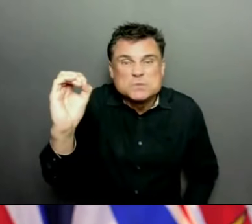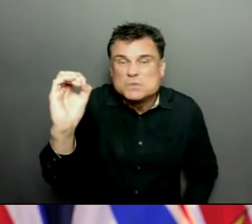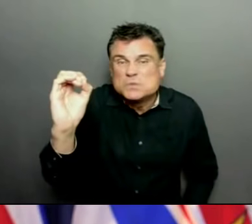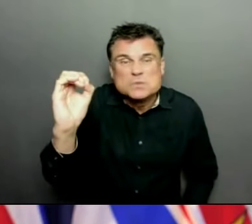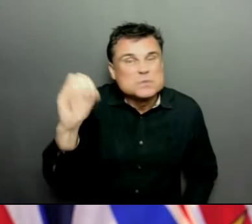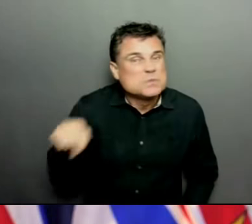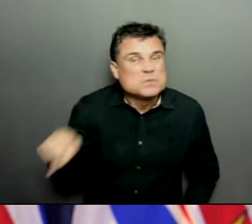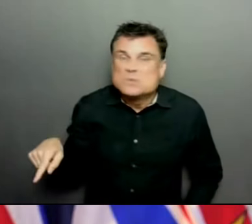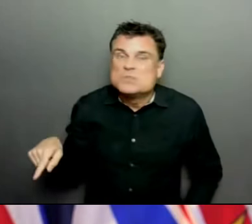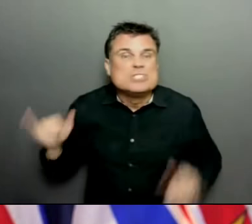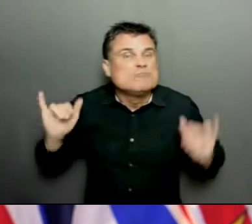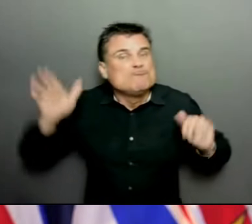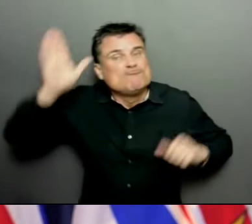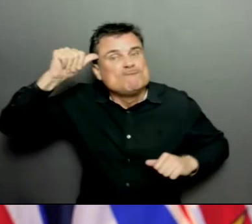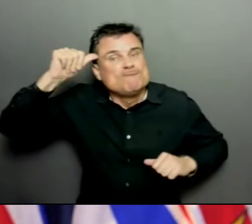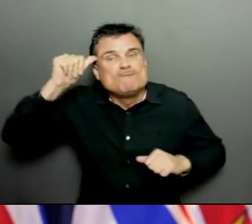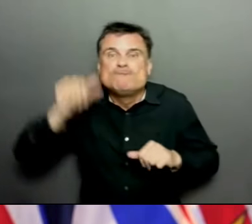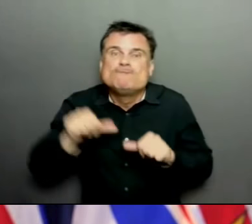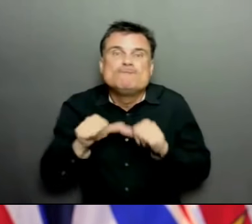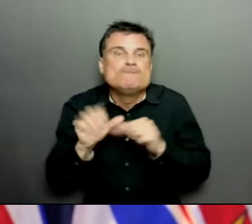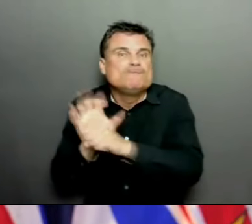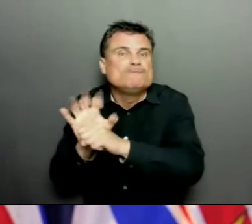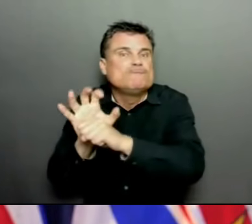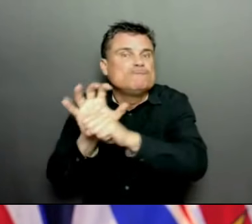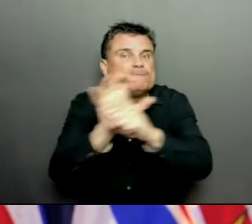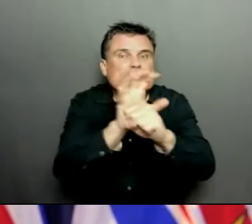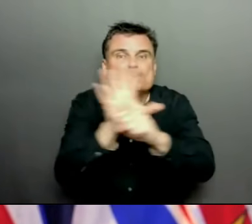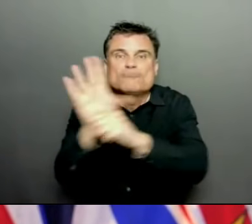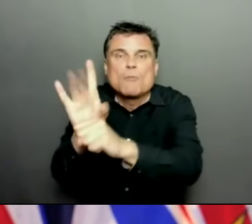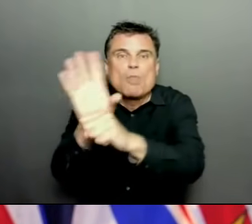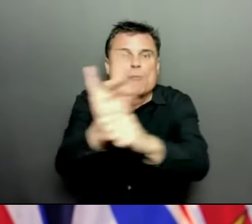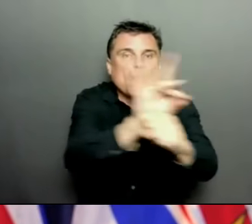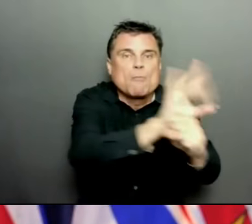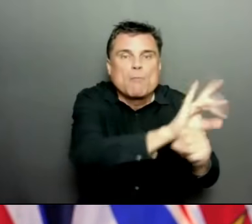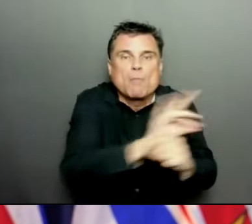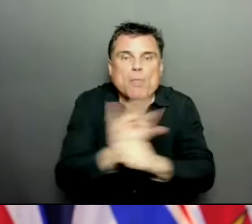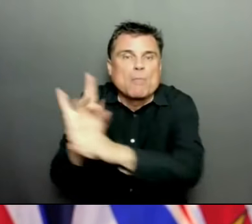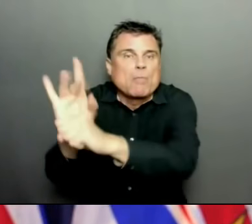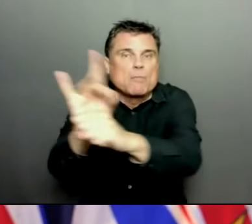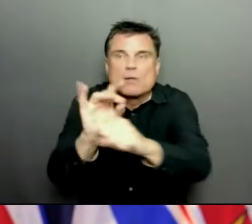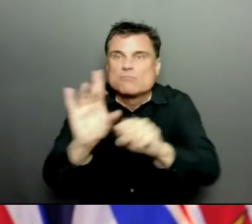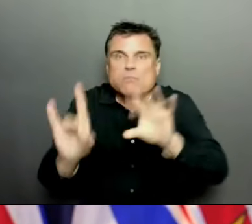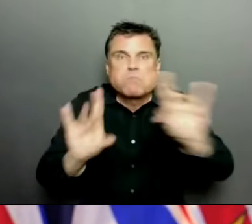know from Olympics experience are-- relentless, our primary job is to stop the